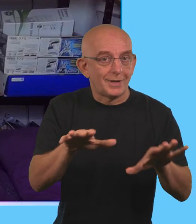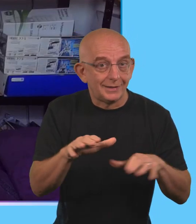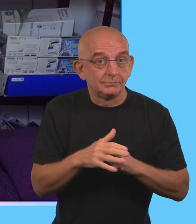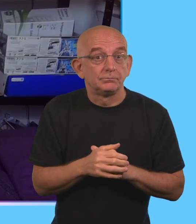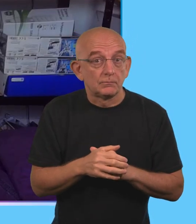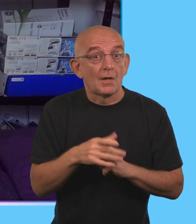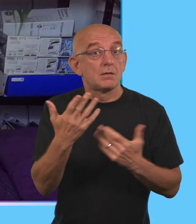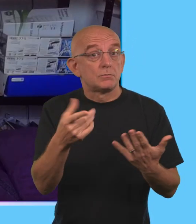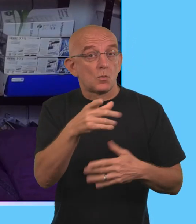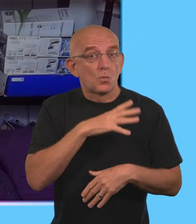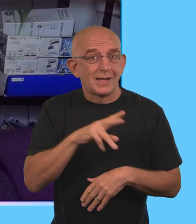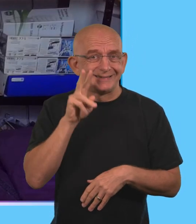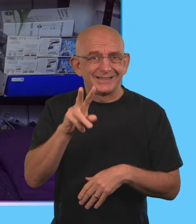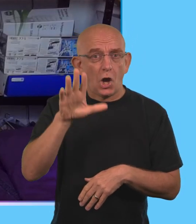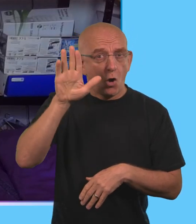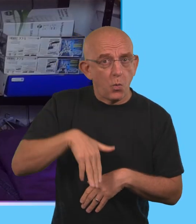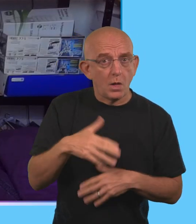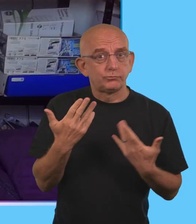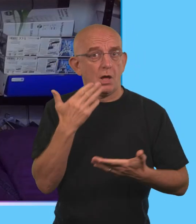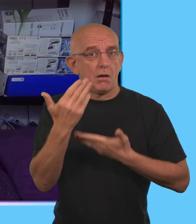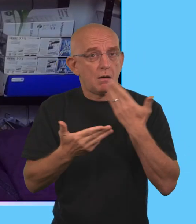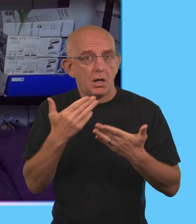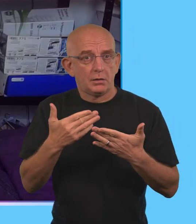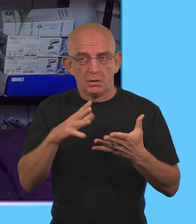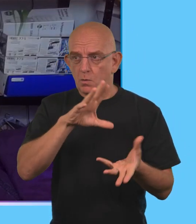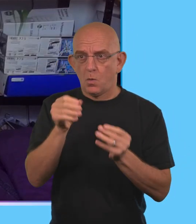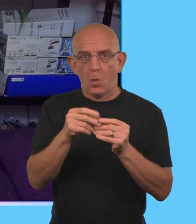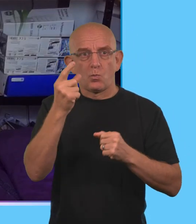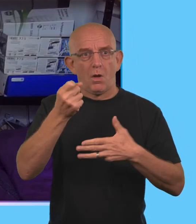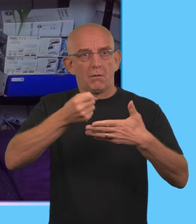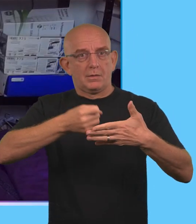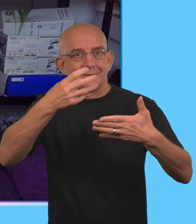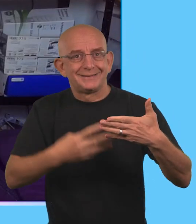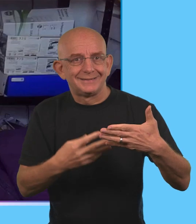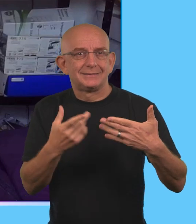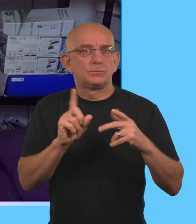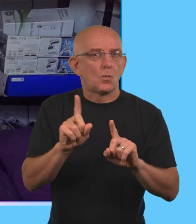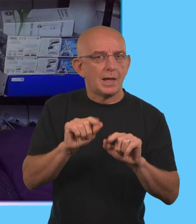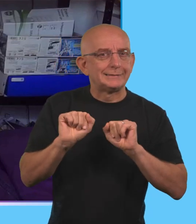If you want to see most of today’s games in one place, organised by accessibility support type,